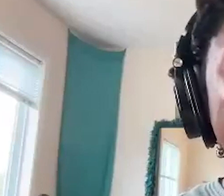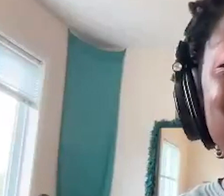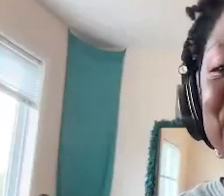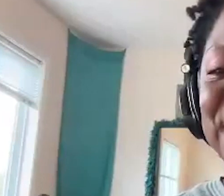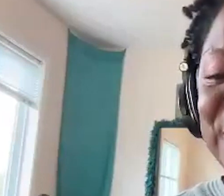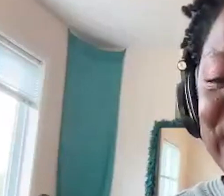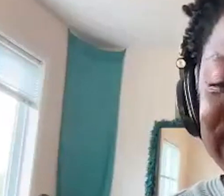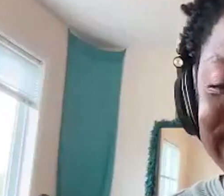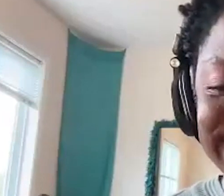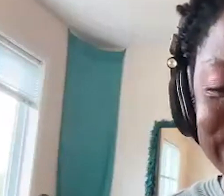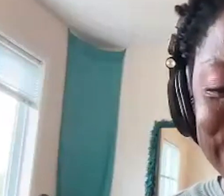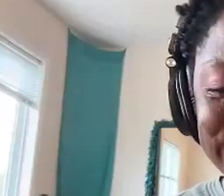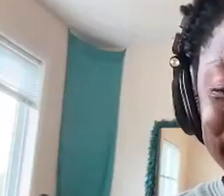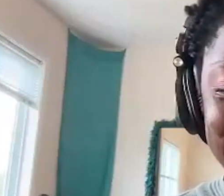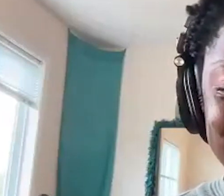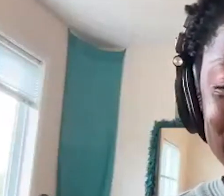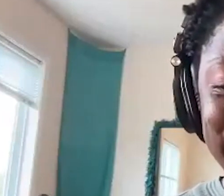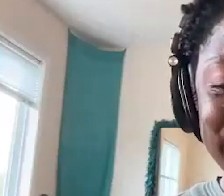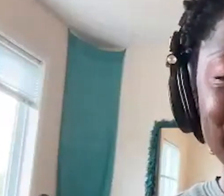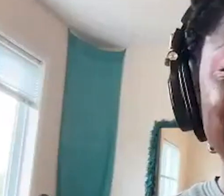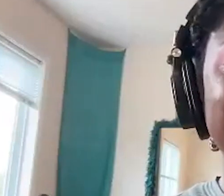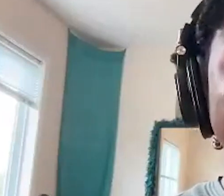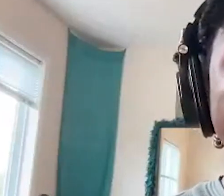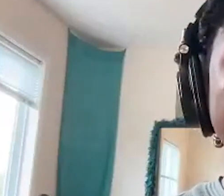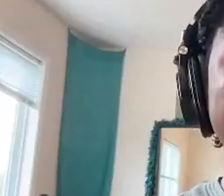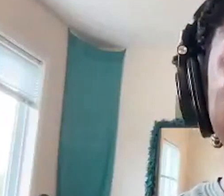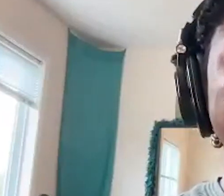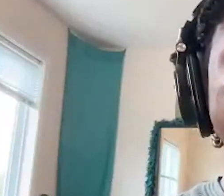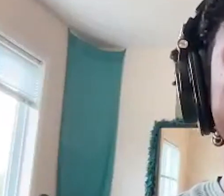in the hips, in the heart, in the mind and the soul. So, you